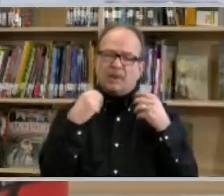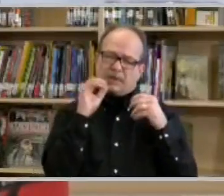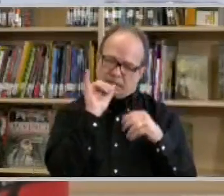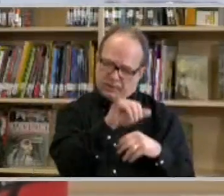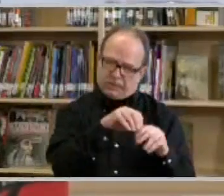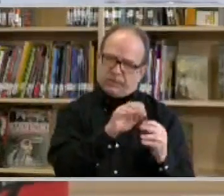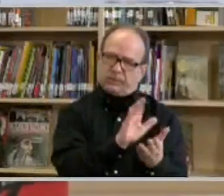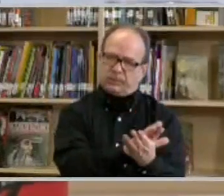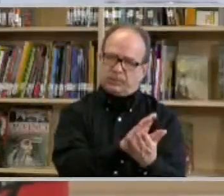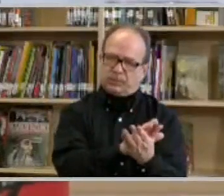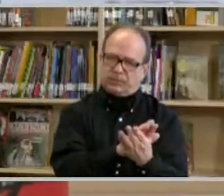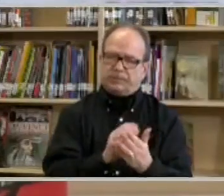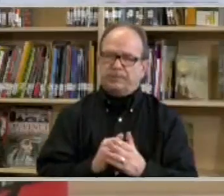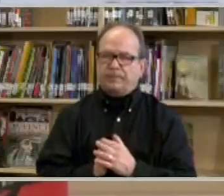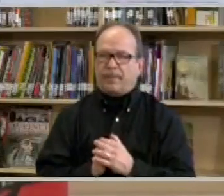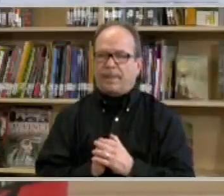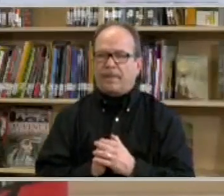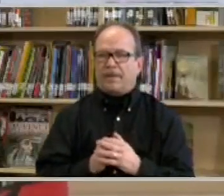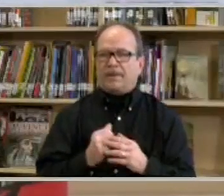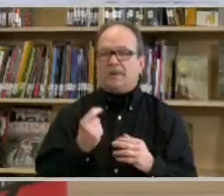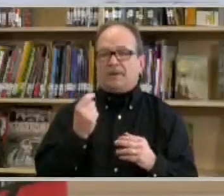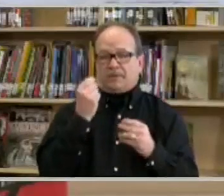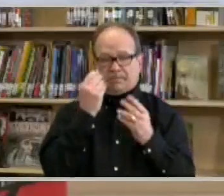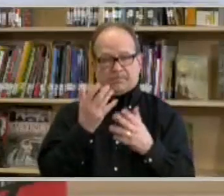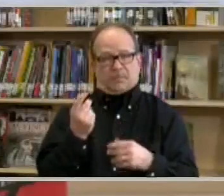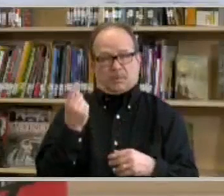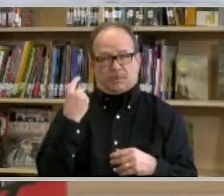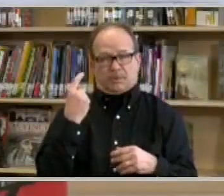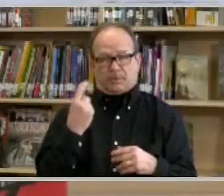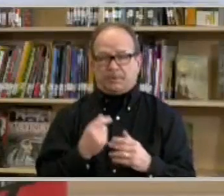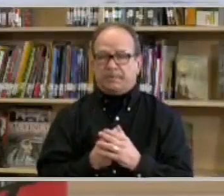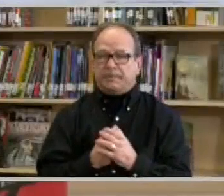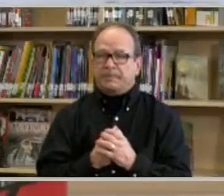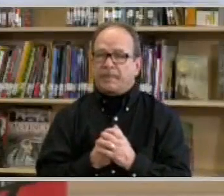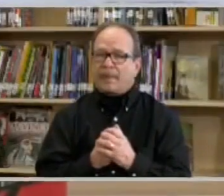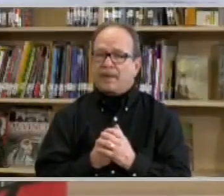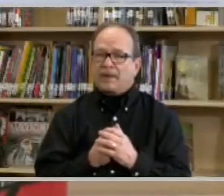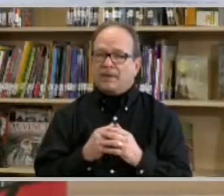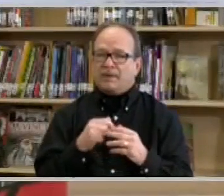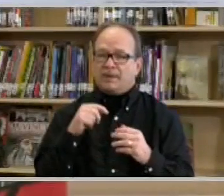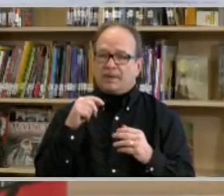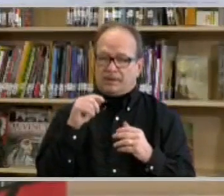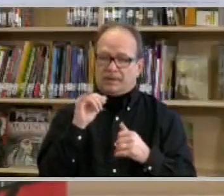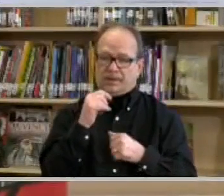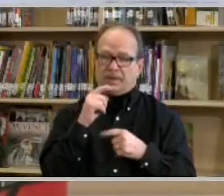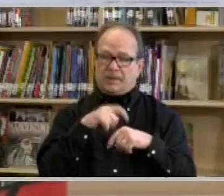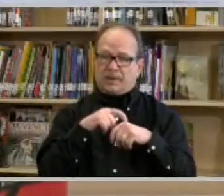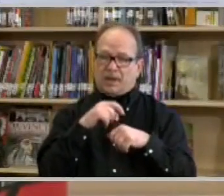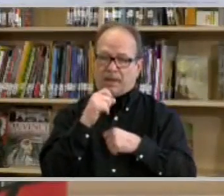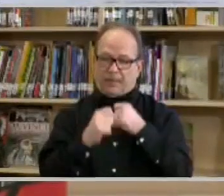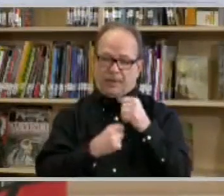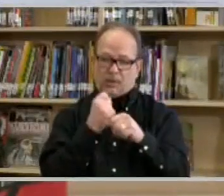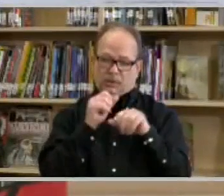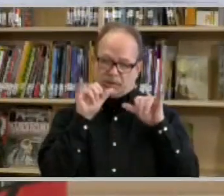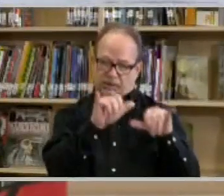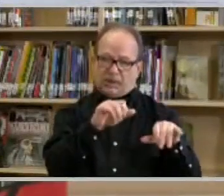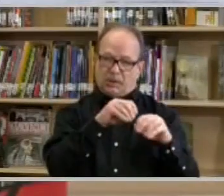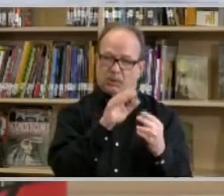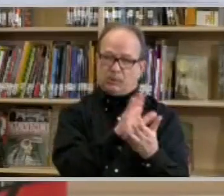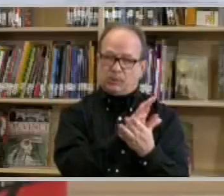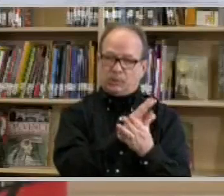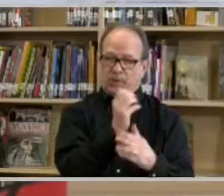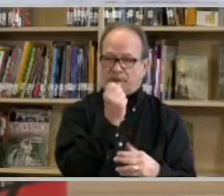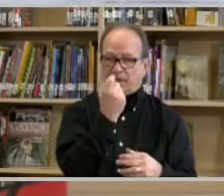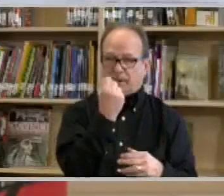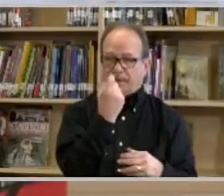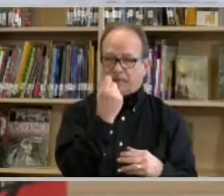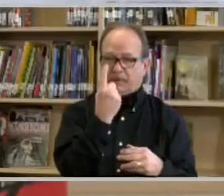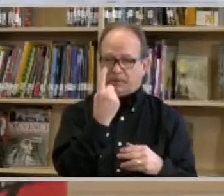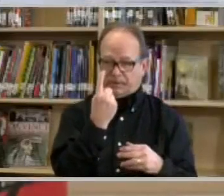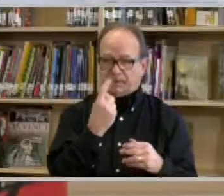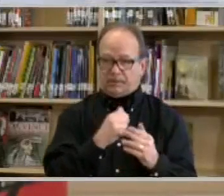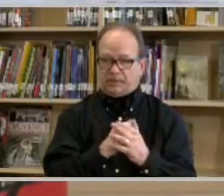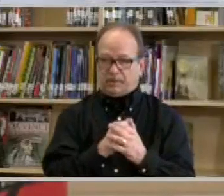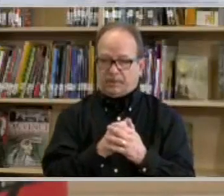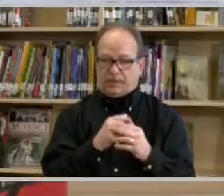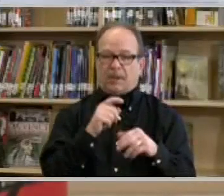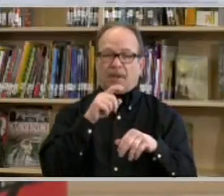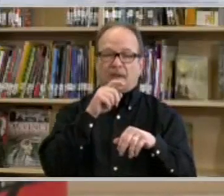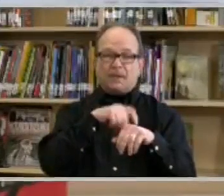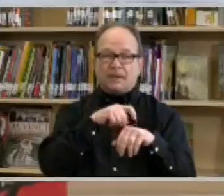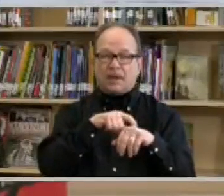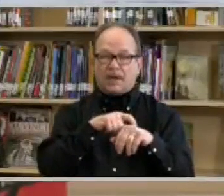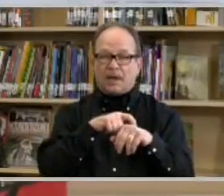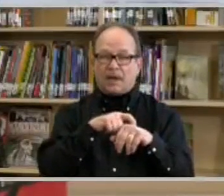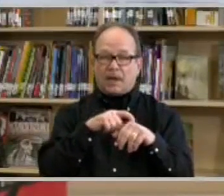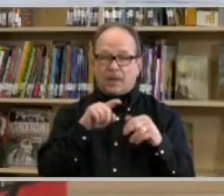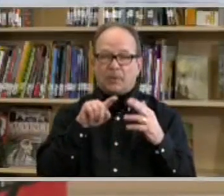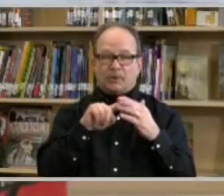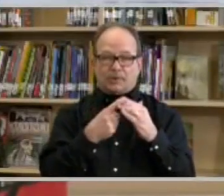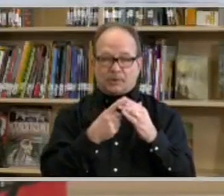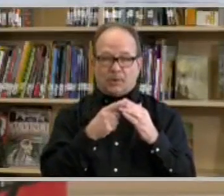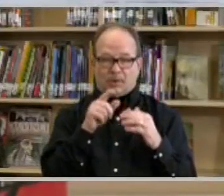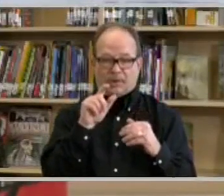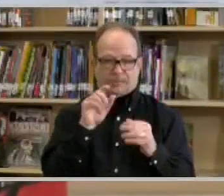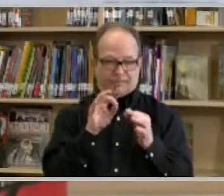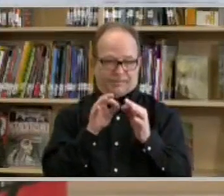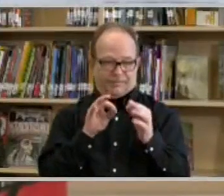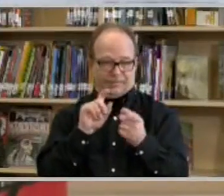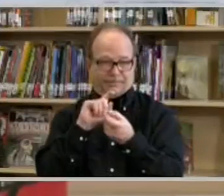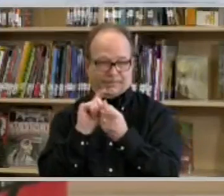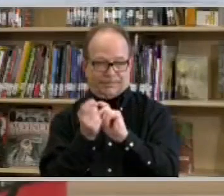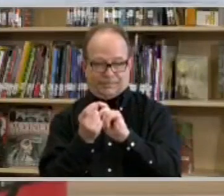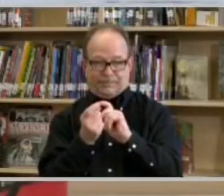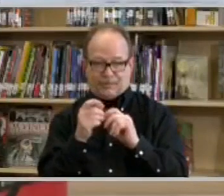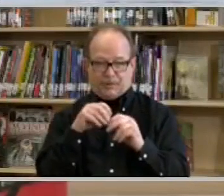TIME IN SCHOOL.